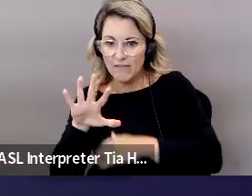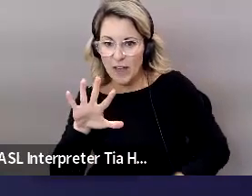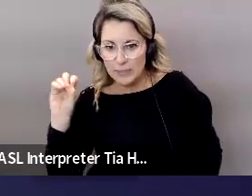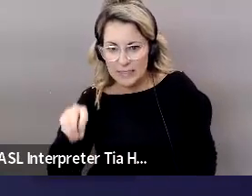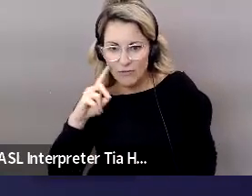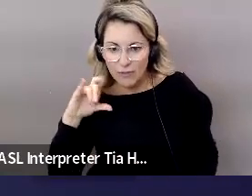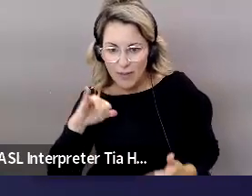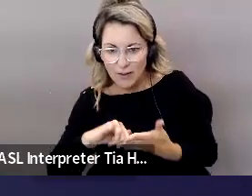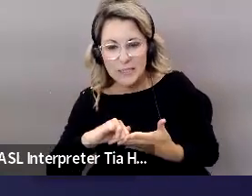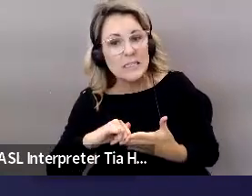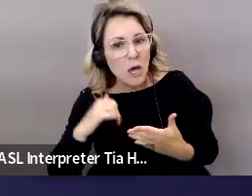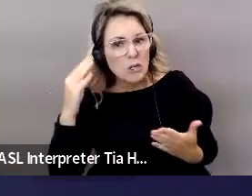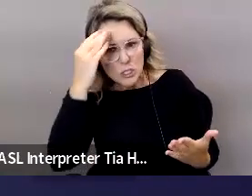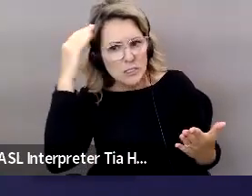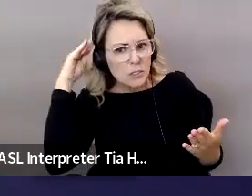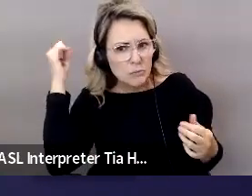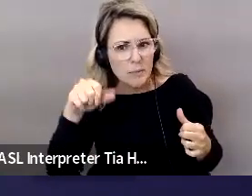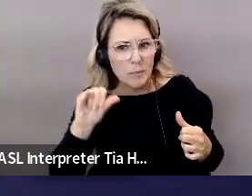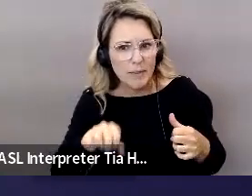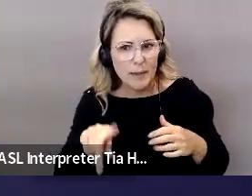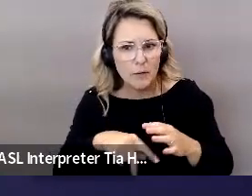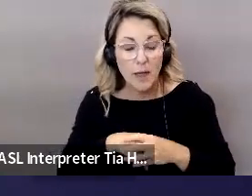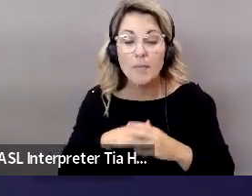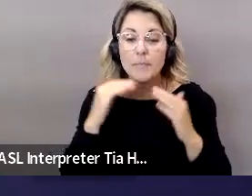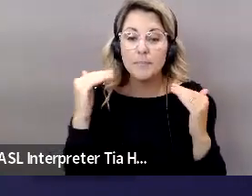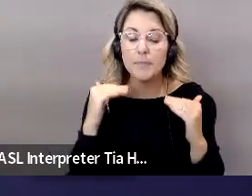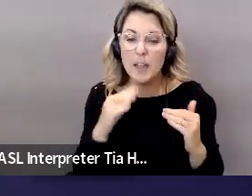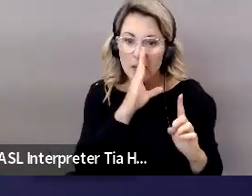that's something to be aware of. Thinking about direct versus indirect costs. Again,